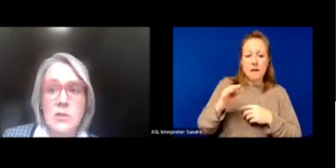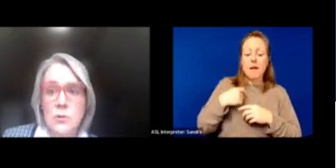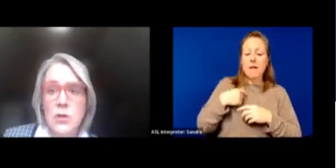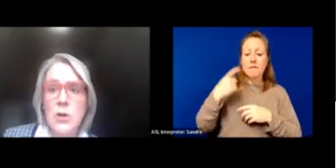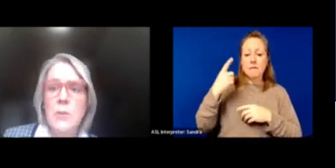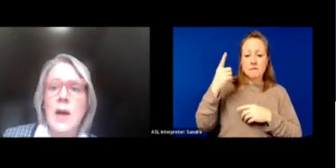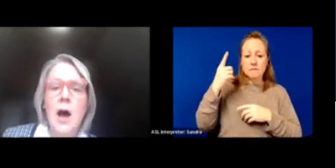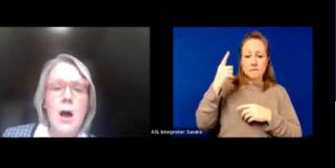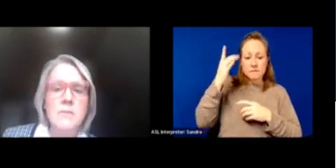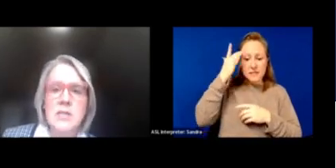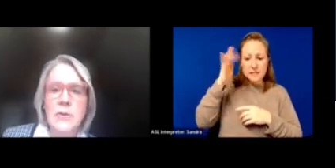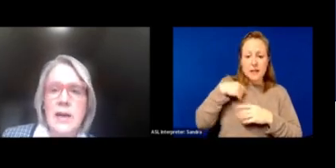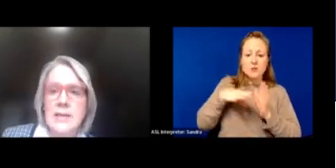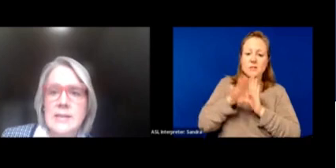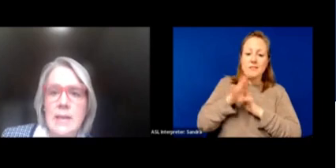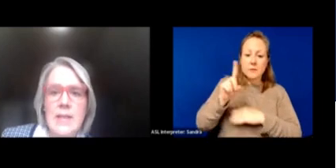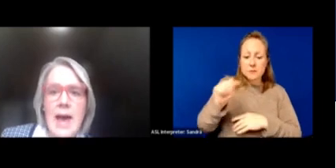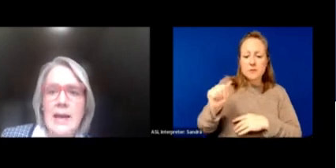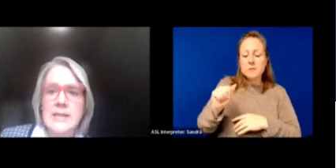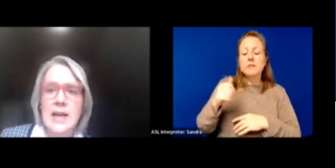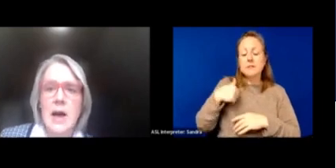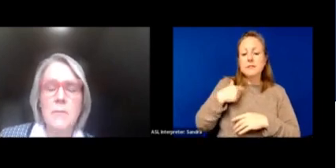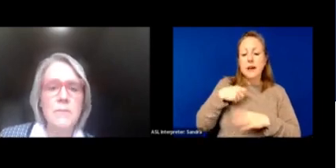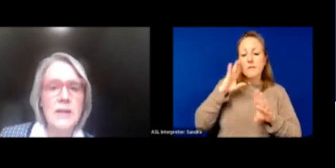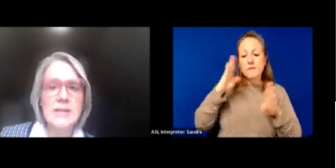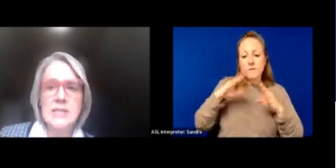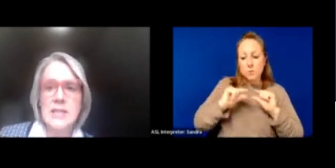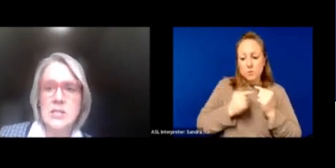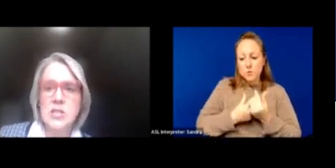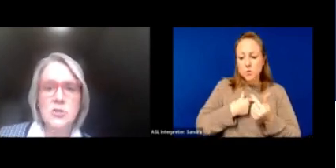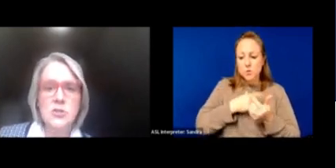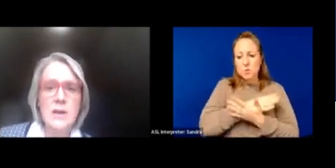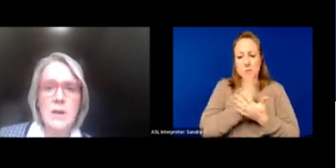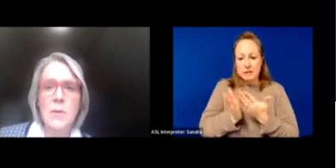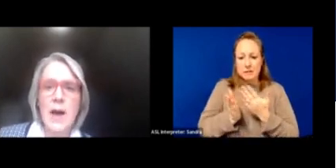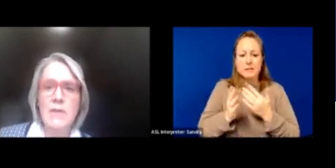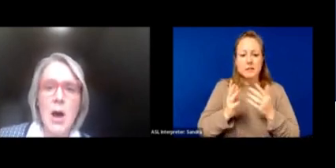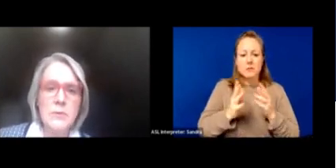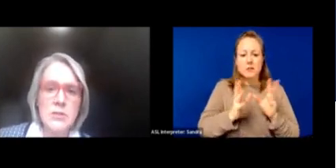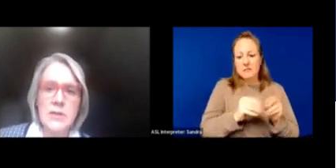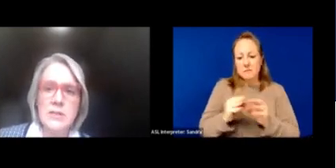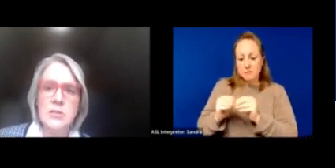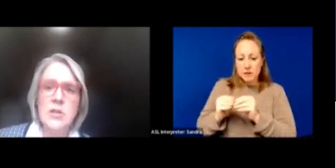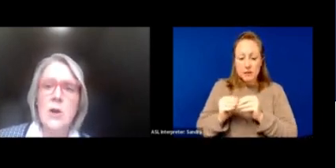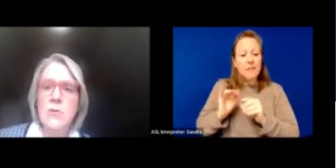focus group series that is intended to ensure that people have the opportunity to know